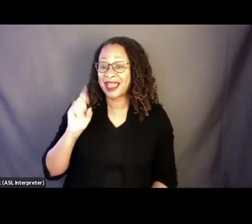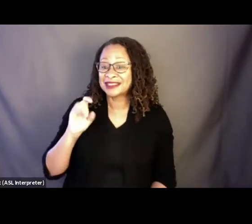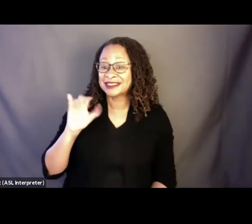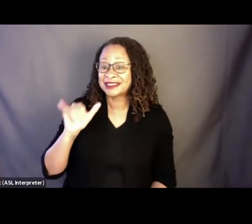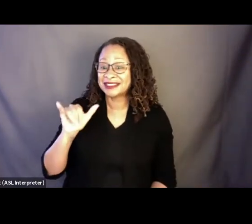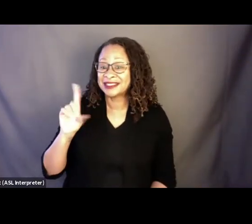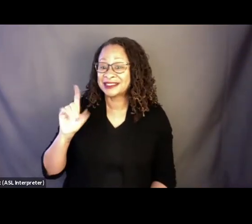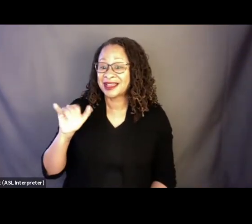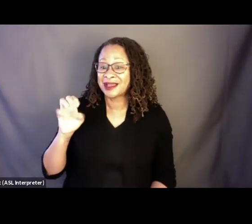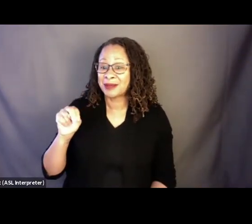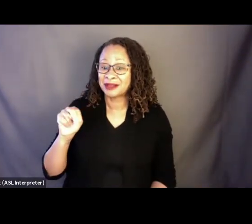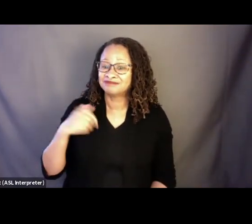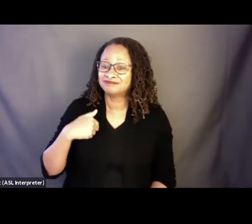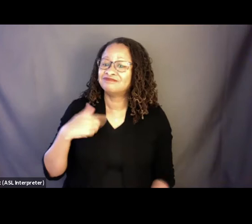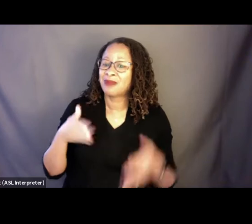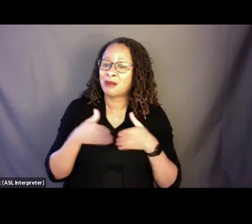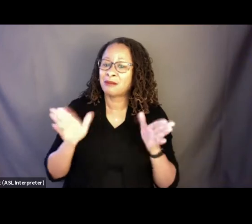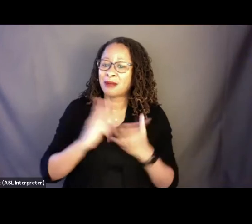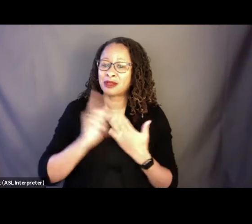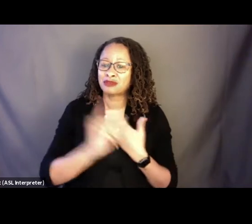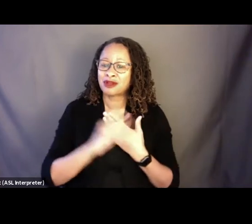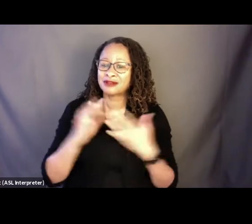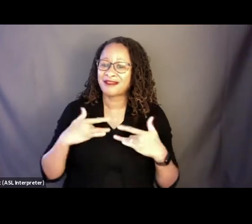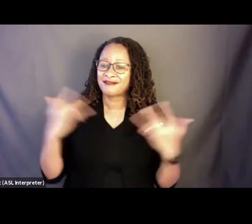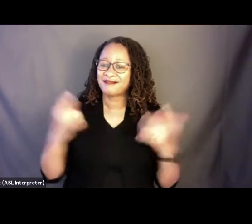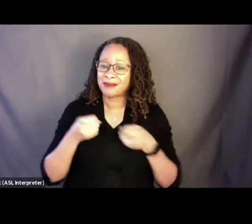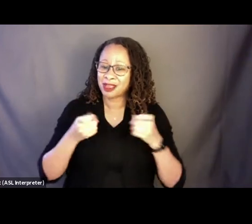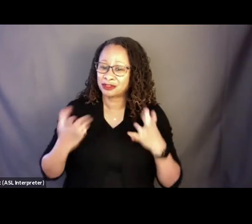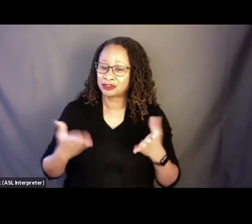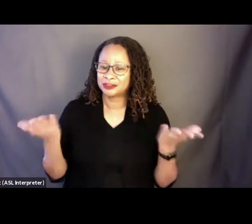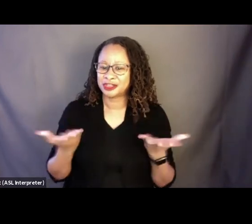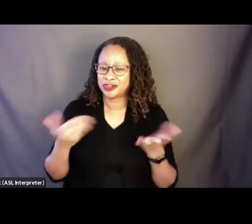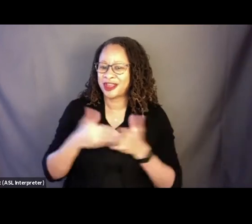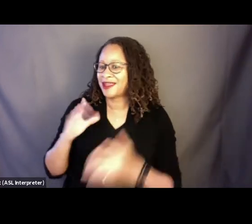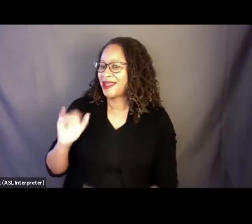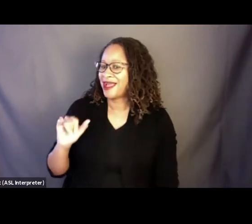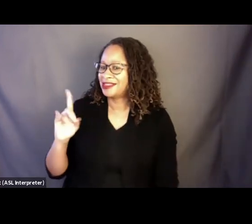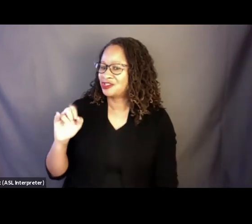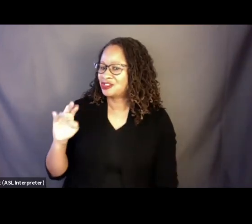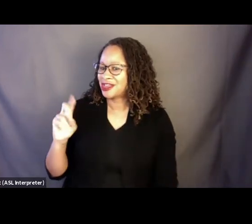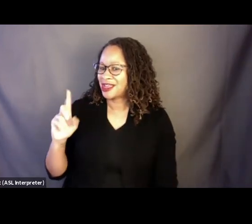I am the Public Programs and Events manager here at the International Documentary Association.